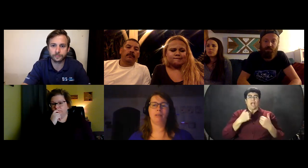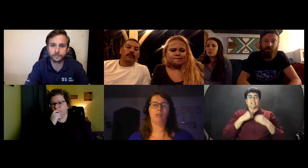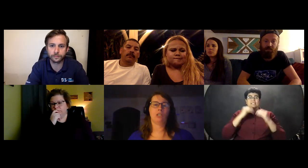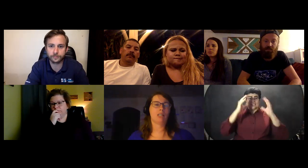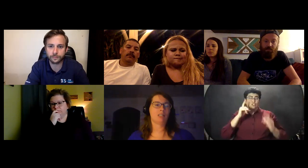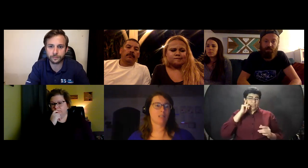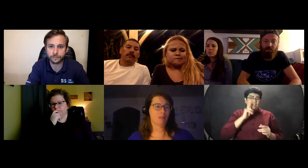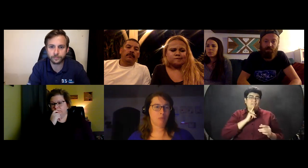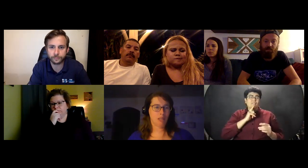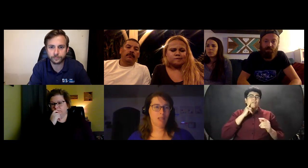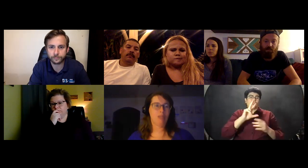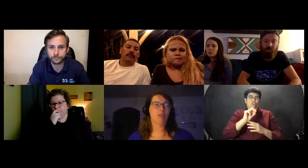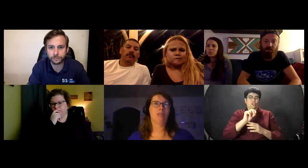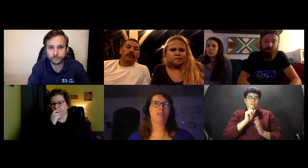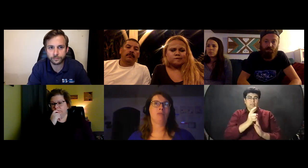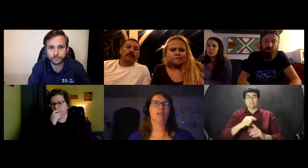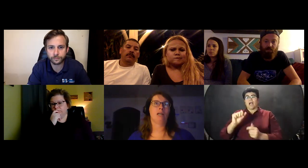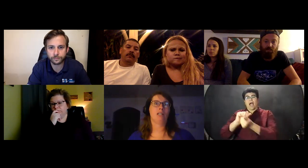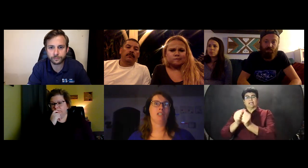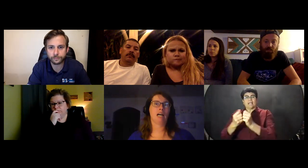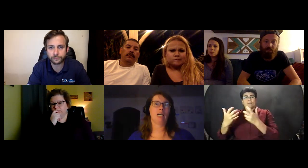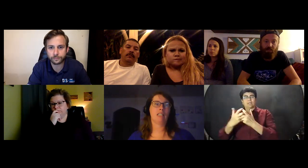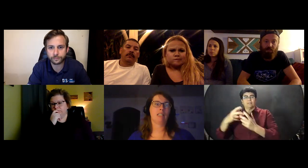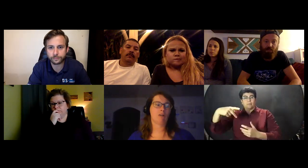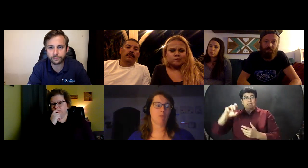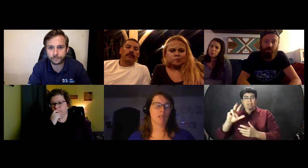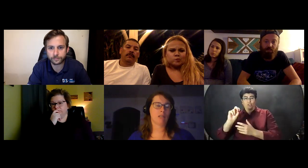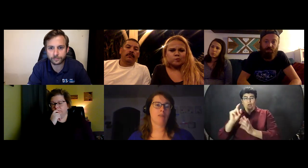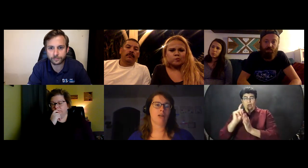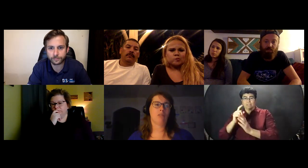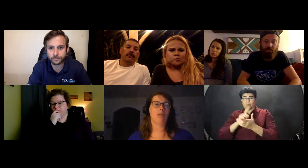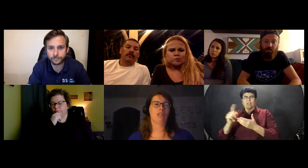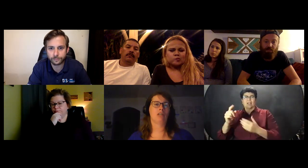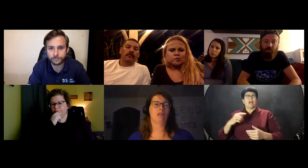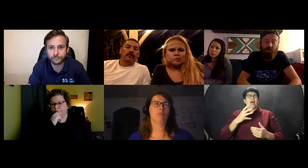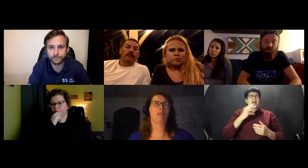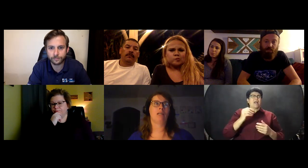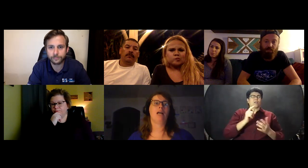she has adoptive pe 30 minutes a week and she has an hour a week of